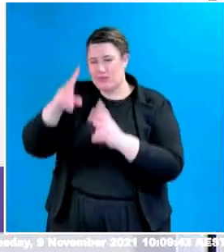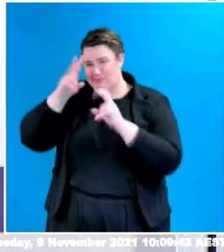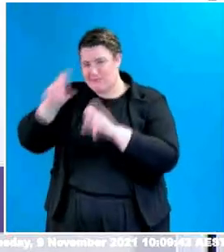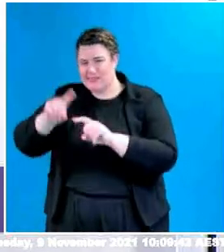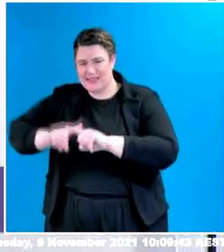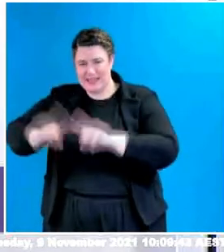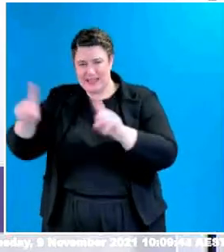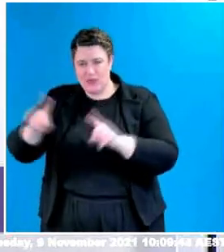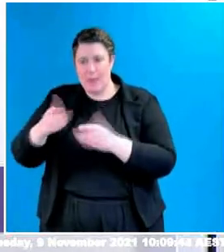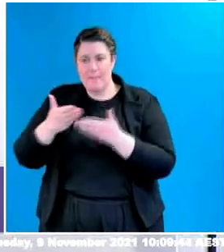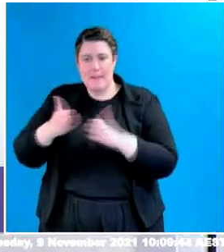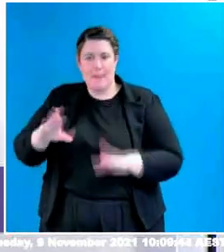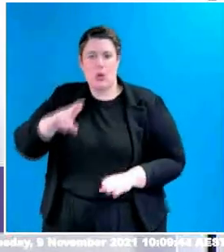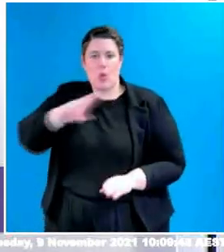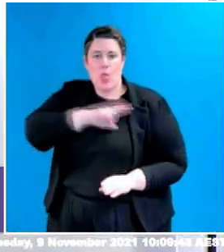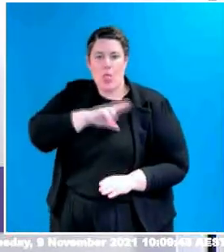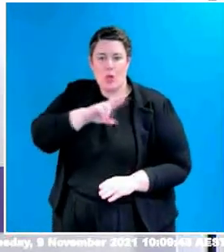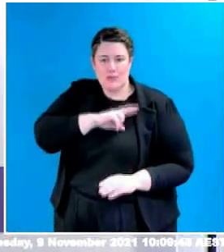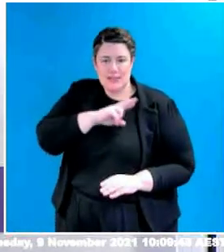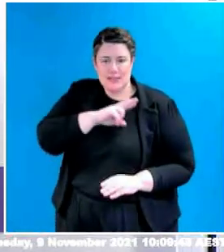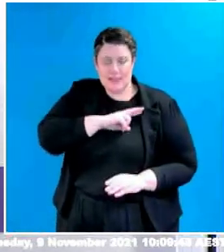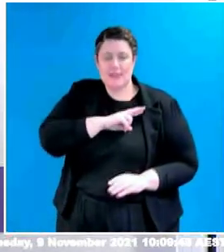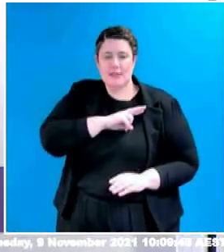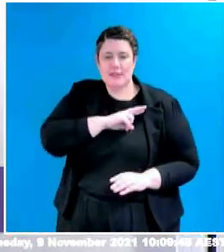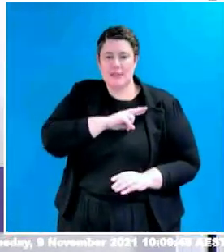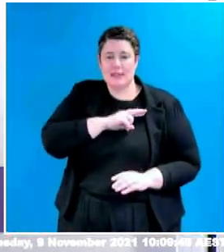The public authorities are quite broad in the ACT.